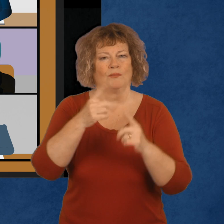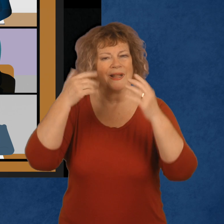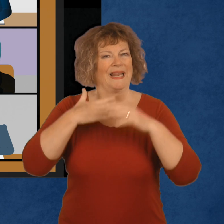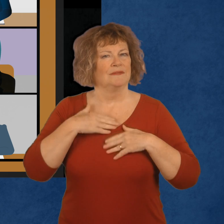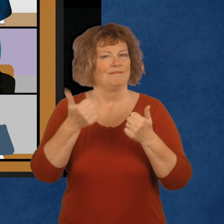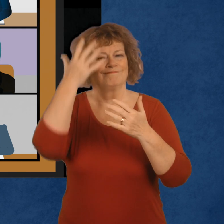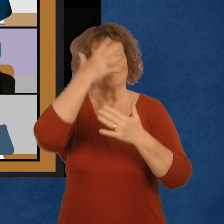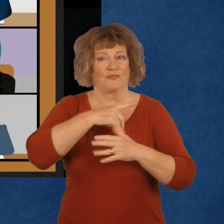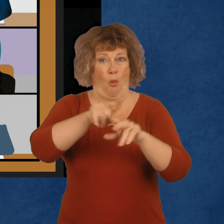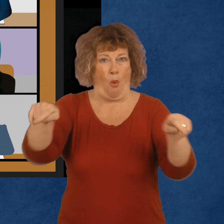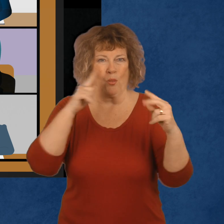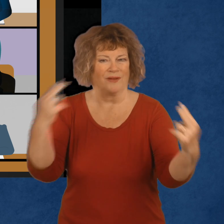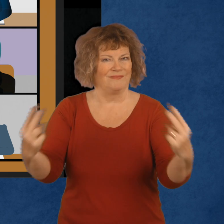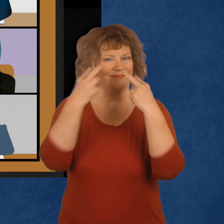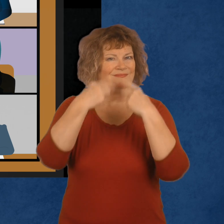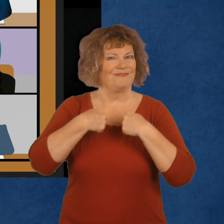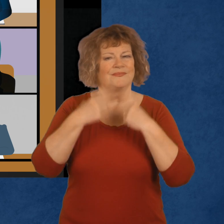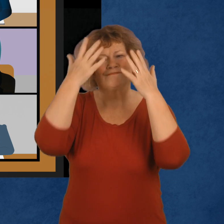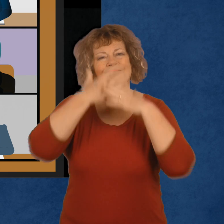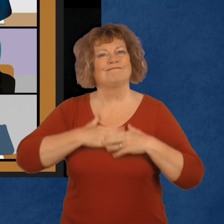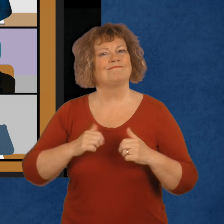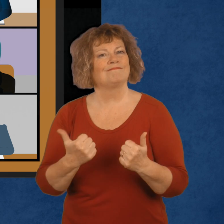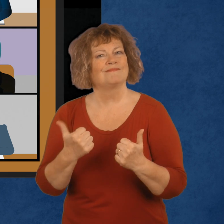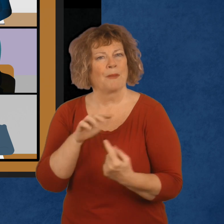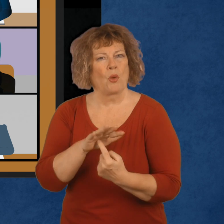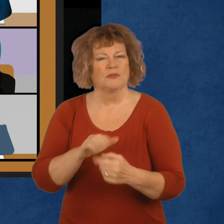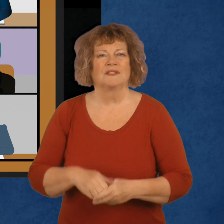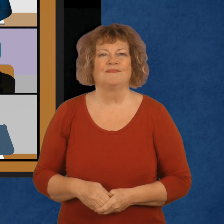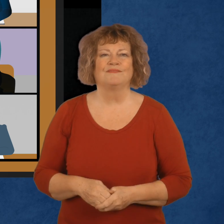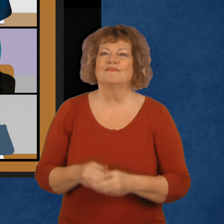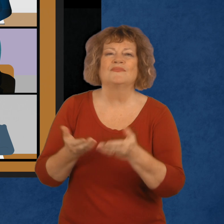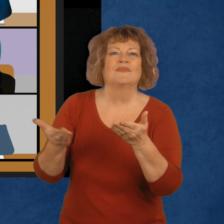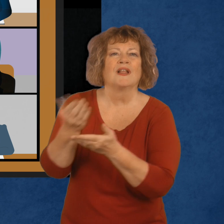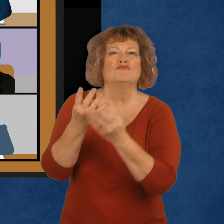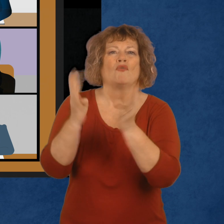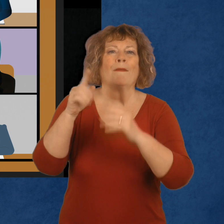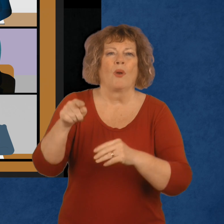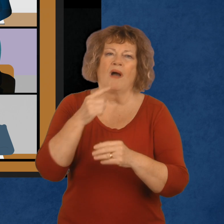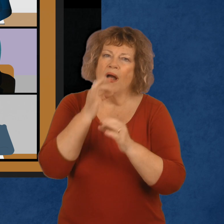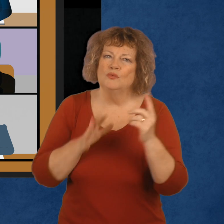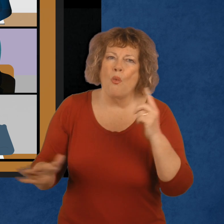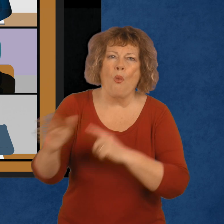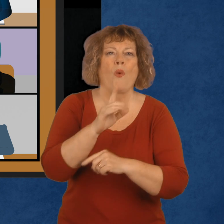Tribunals ask everyone to show their respect by following some simple guidelines about how to act.